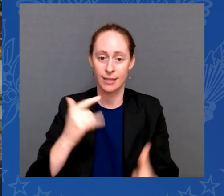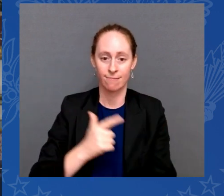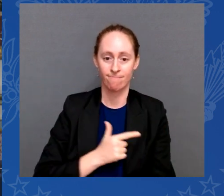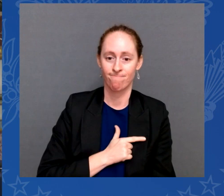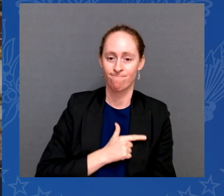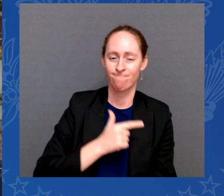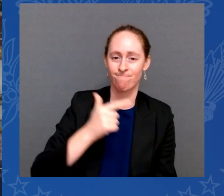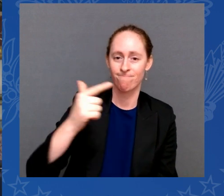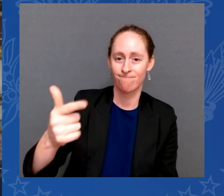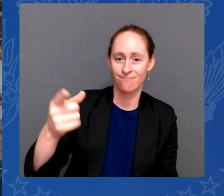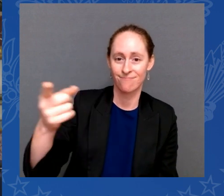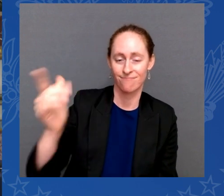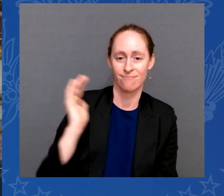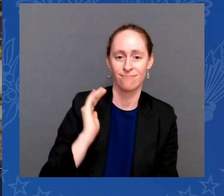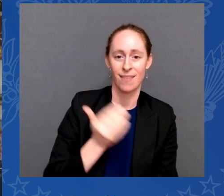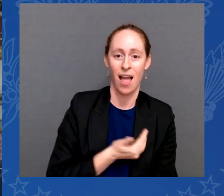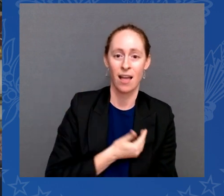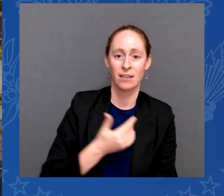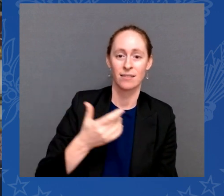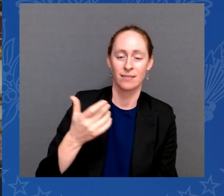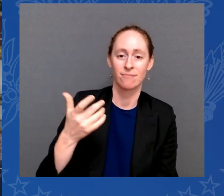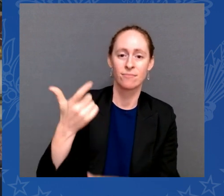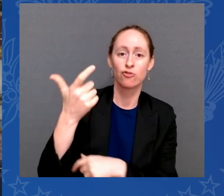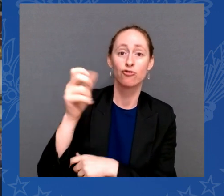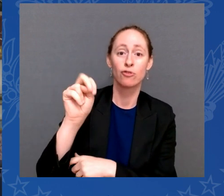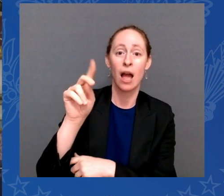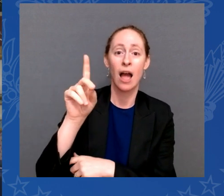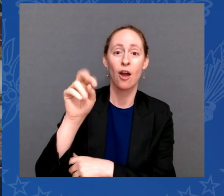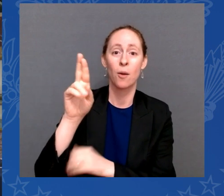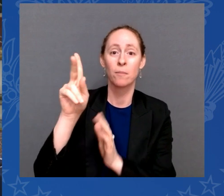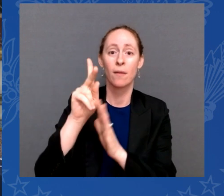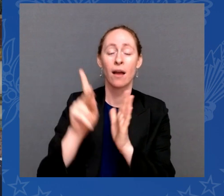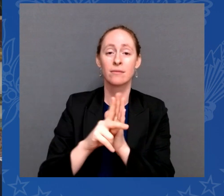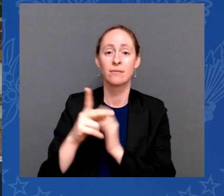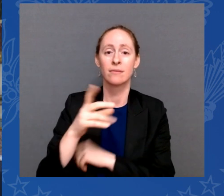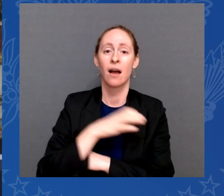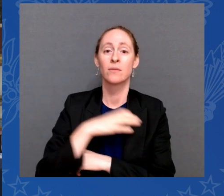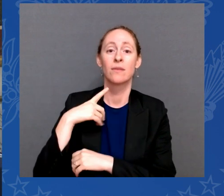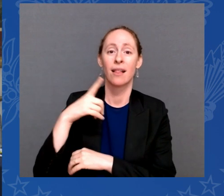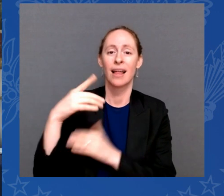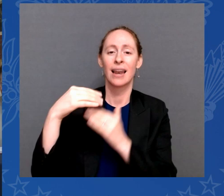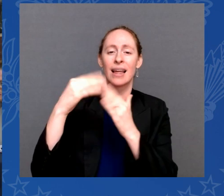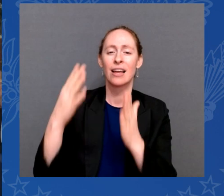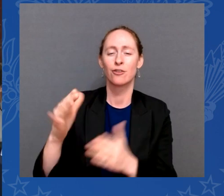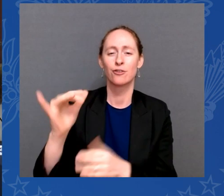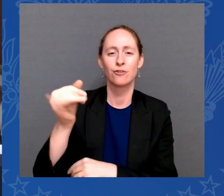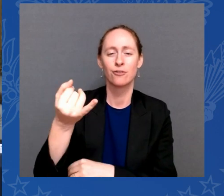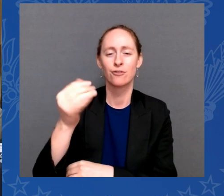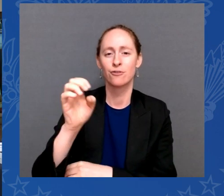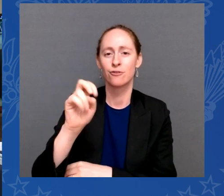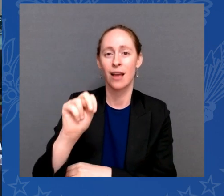Thank you. Jennifer Klein: Thank you so much. Vice President Harris. And thank you all for being here today. I am going to move as quickly